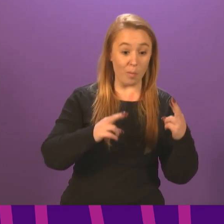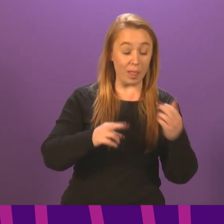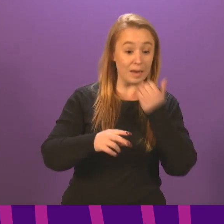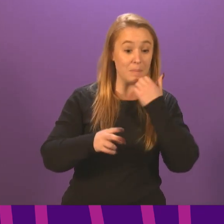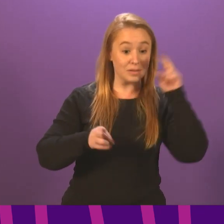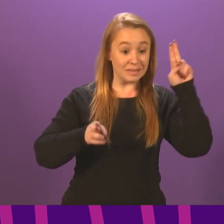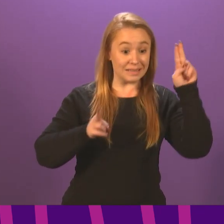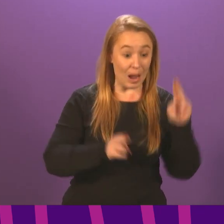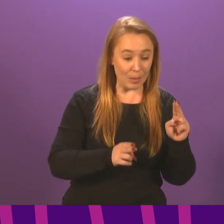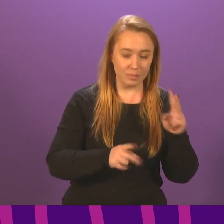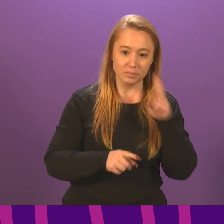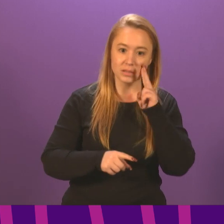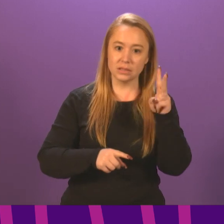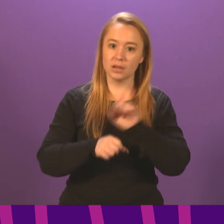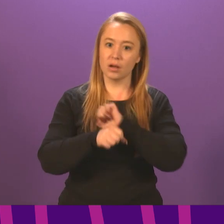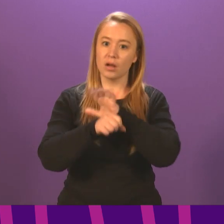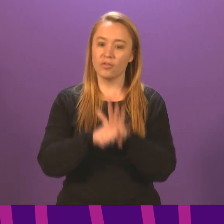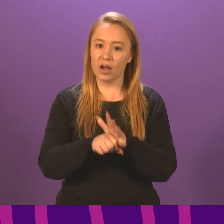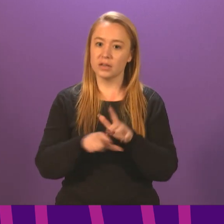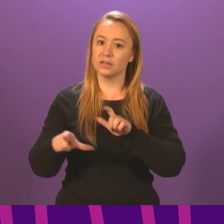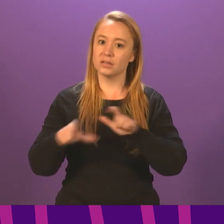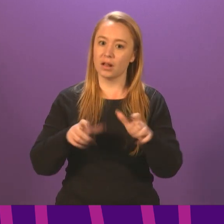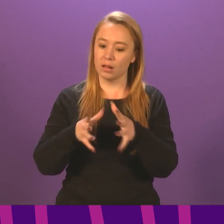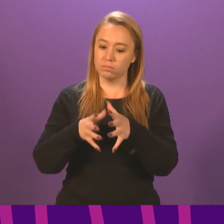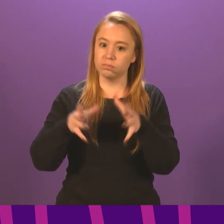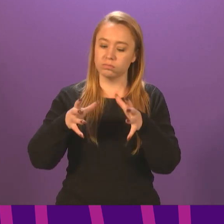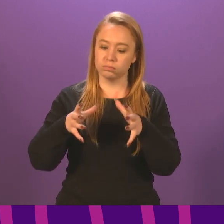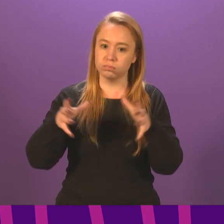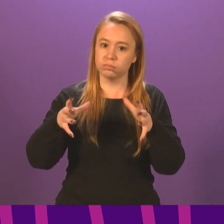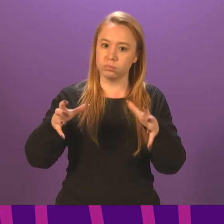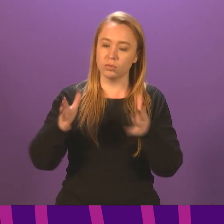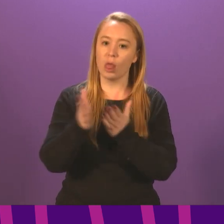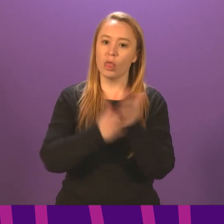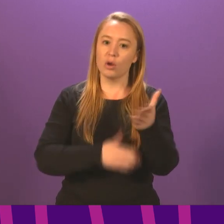make it clear that the virus is not about to let up over Christmas. There is no room